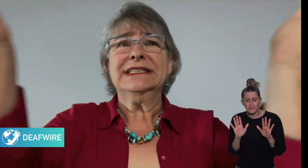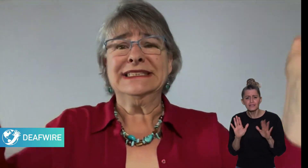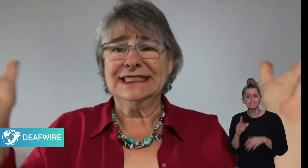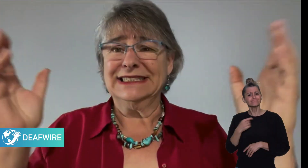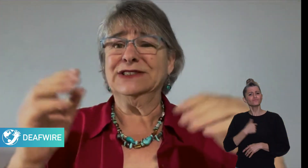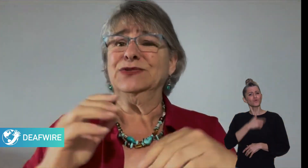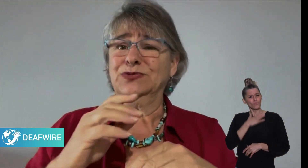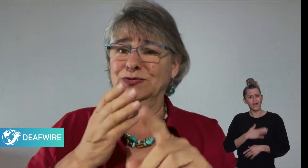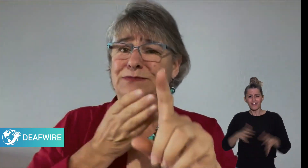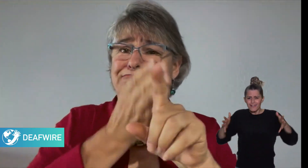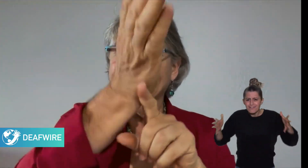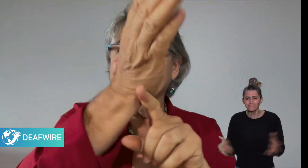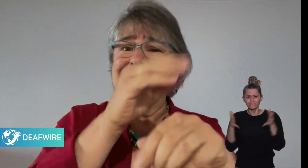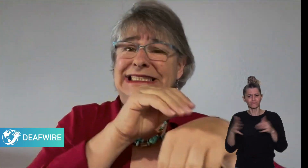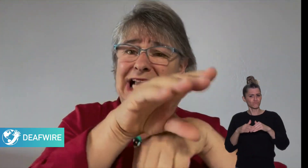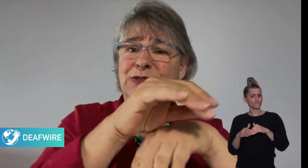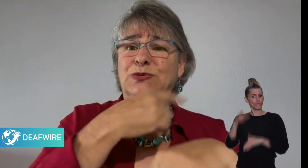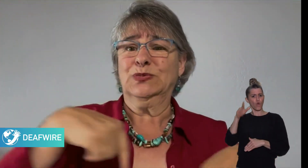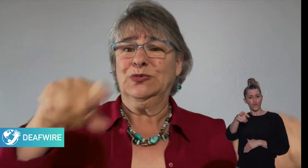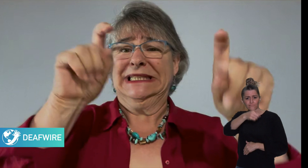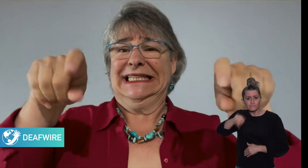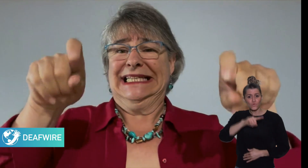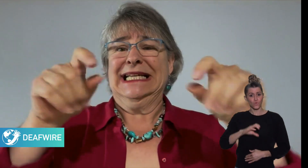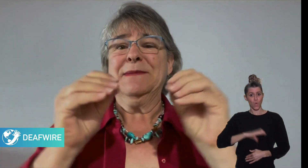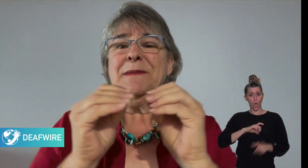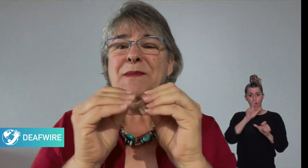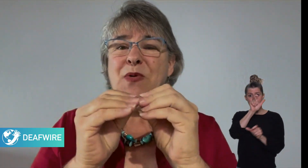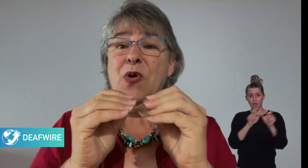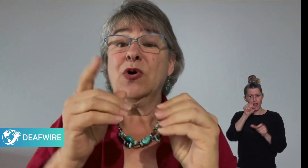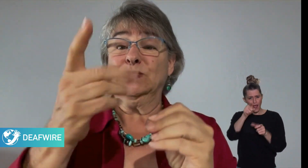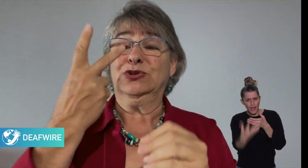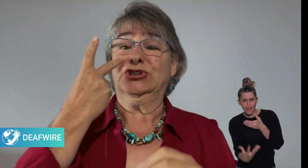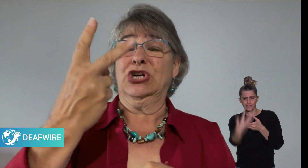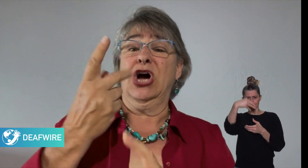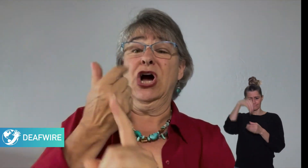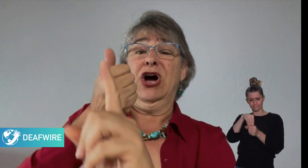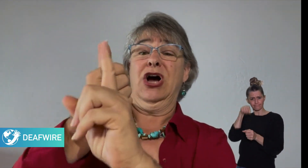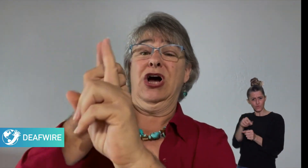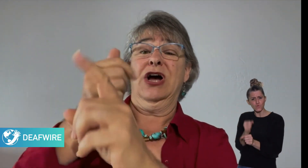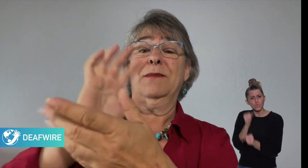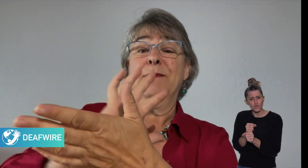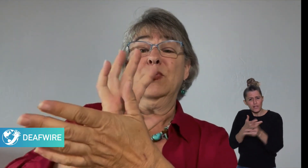more CODAs to get into the field of counseling because